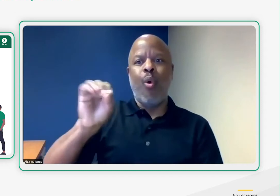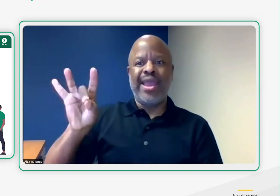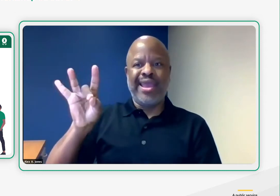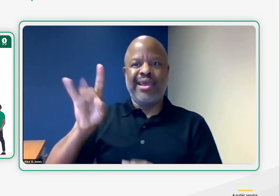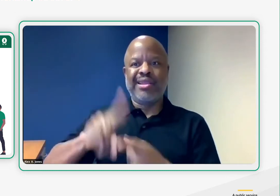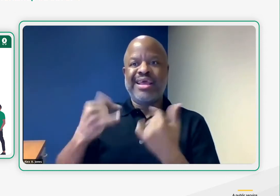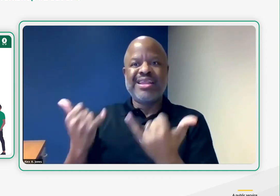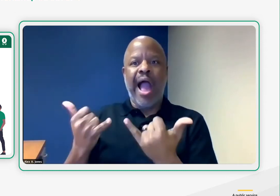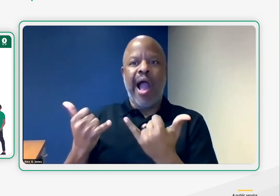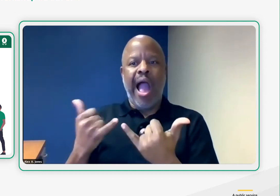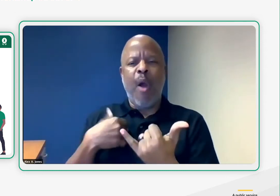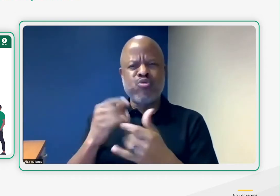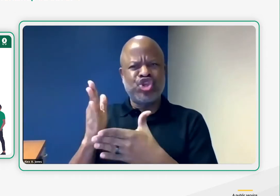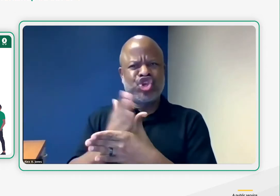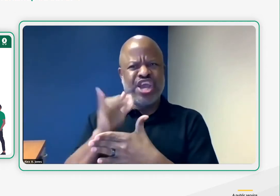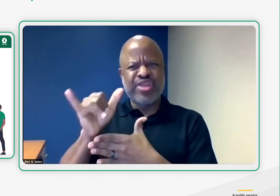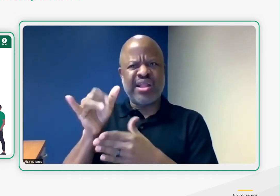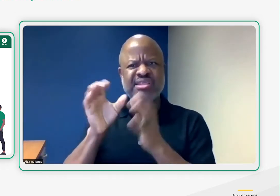So, from 2008 to this moment . . .